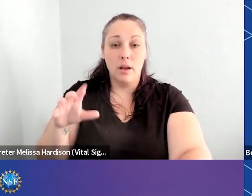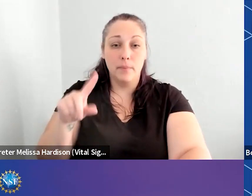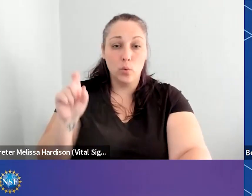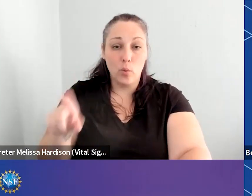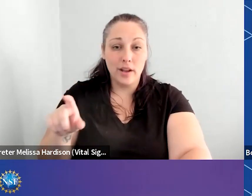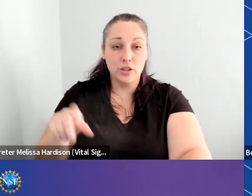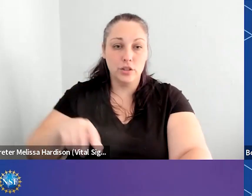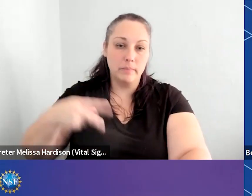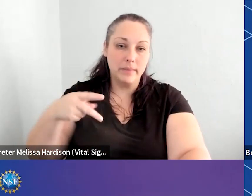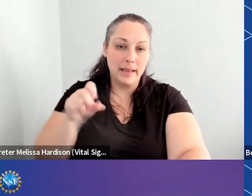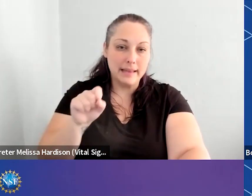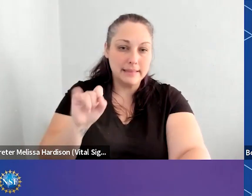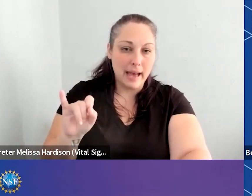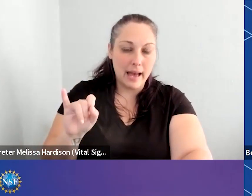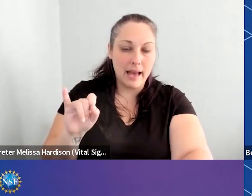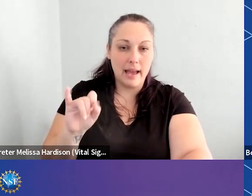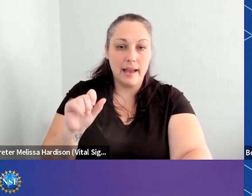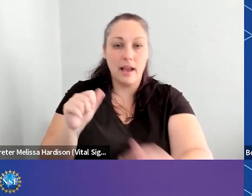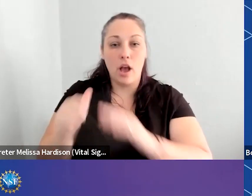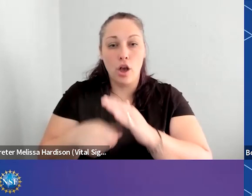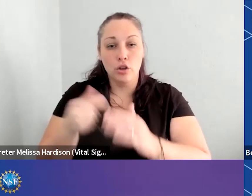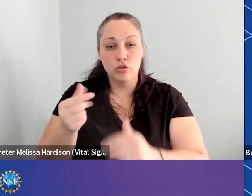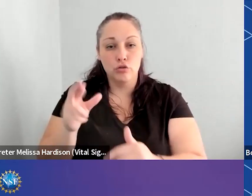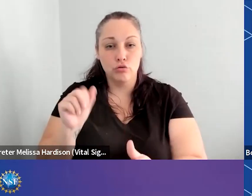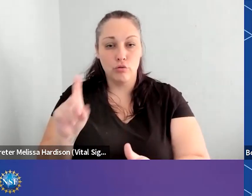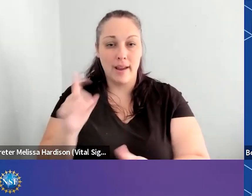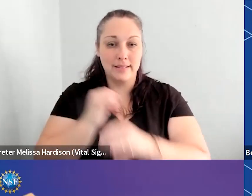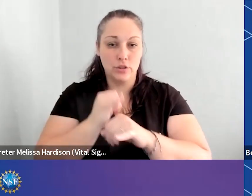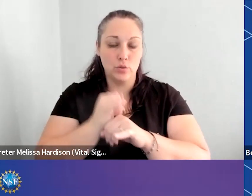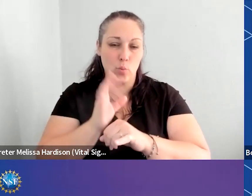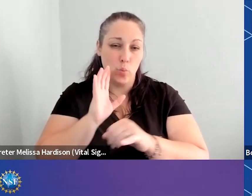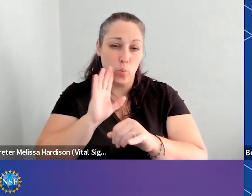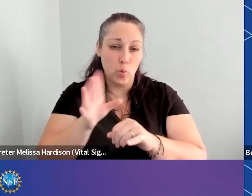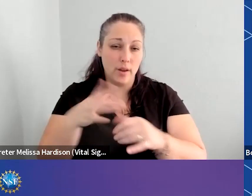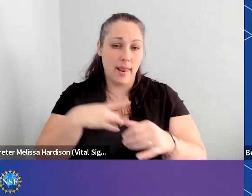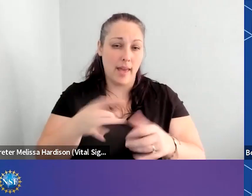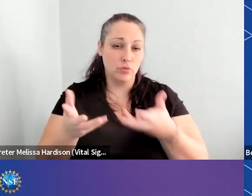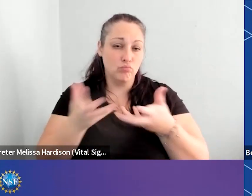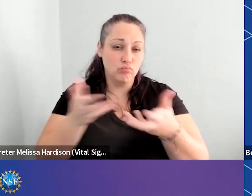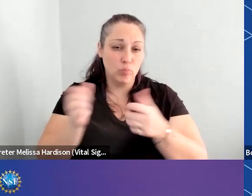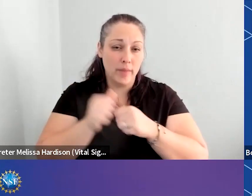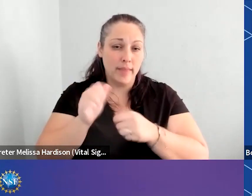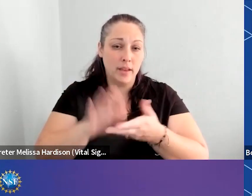and would like to work with a community college that is an HSI to build a transfer pipeline